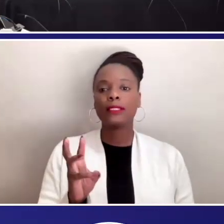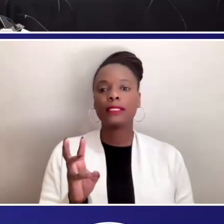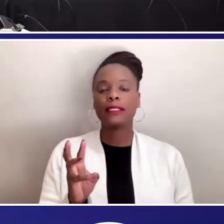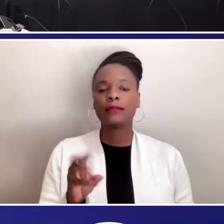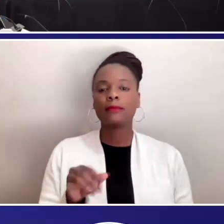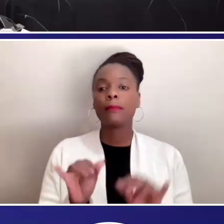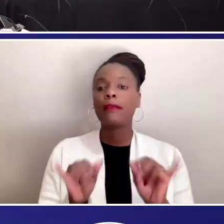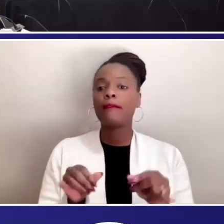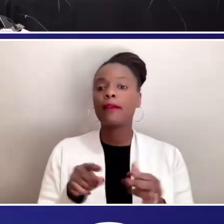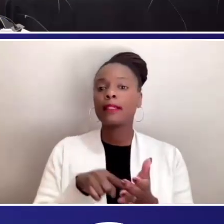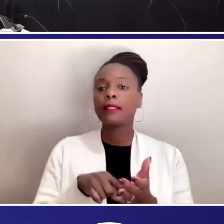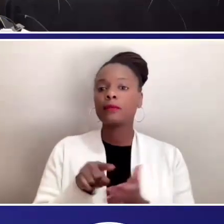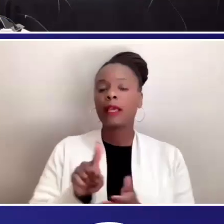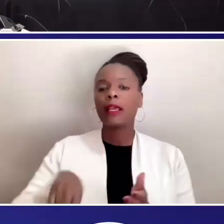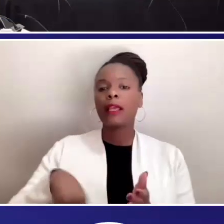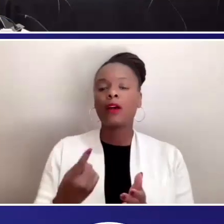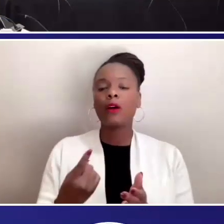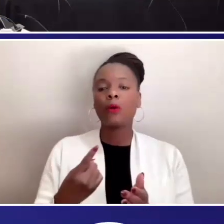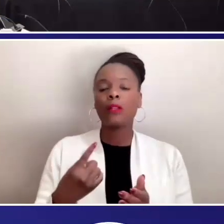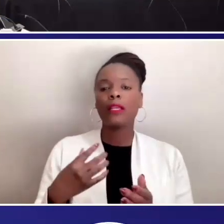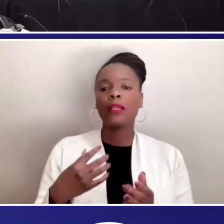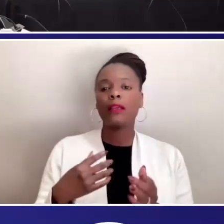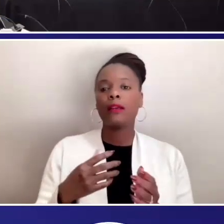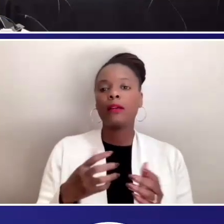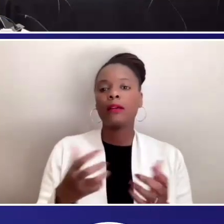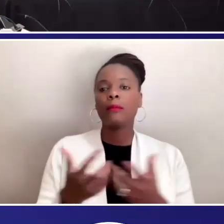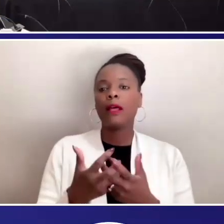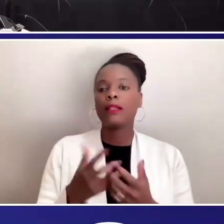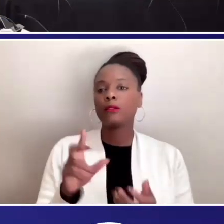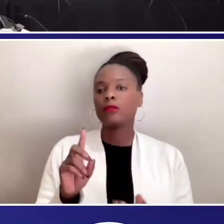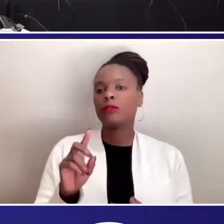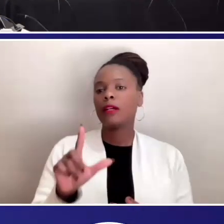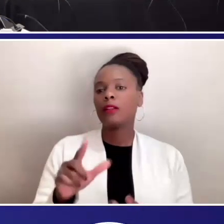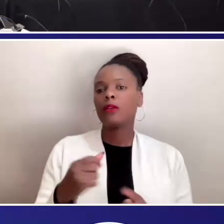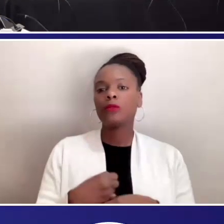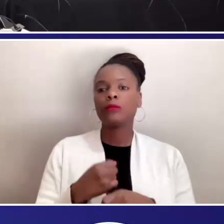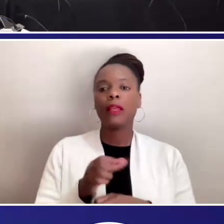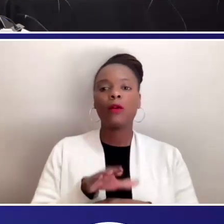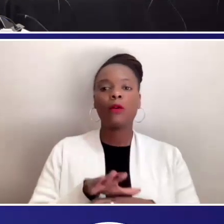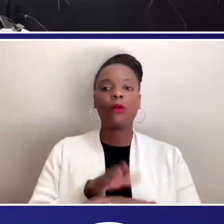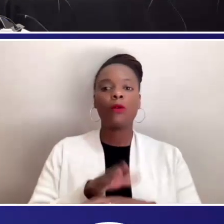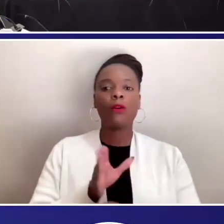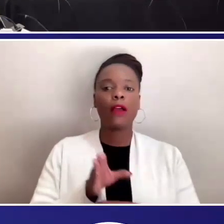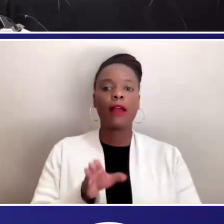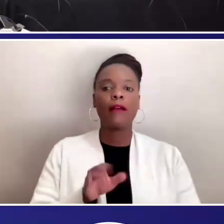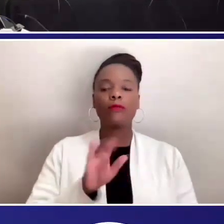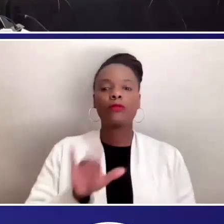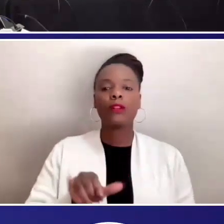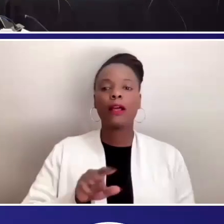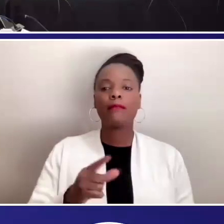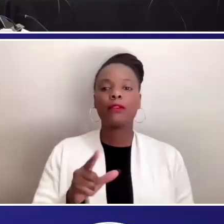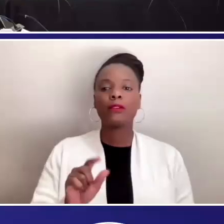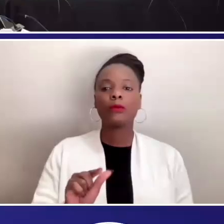Loans made on or after July 1, 2026. The Tiered Standard Plan for Direct Loan borrowers who received a Direct Loan